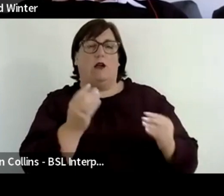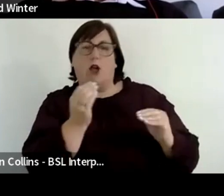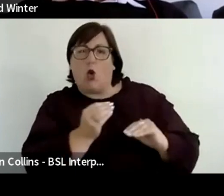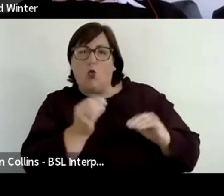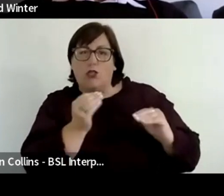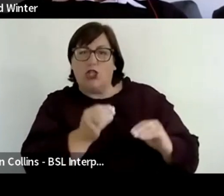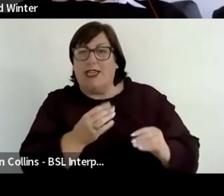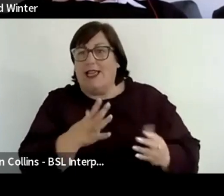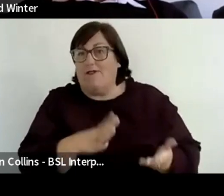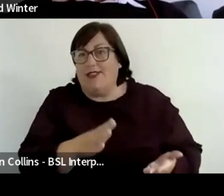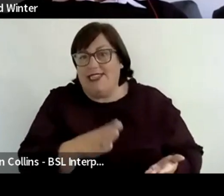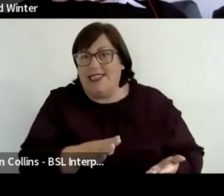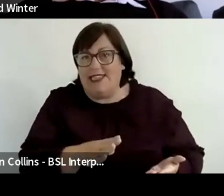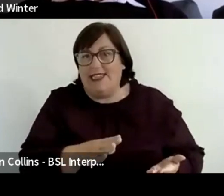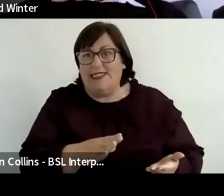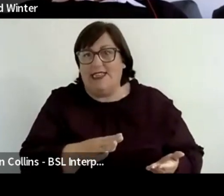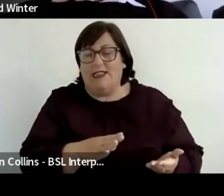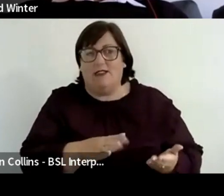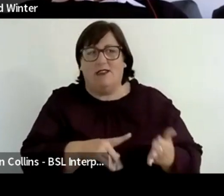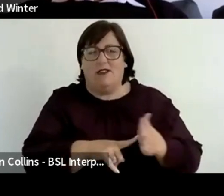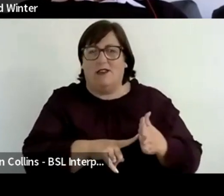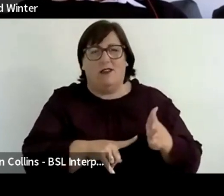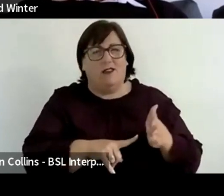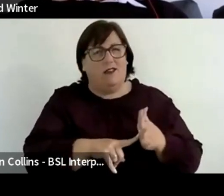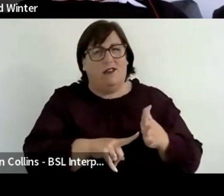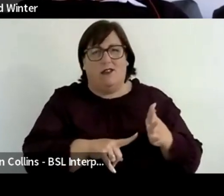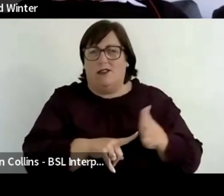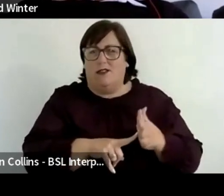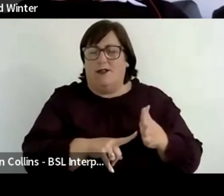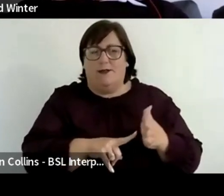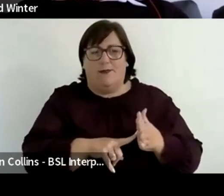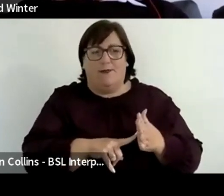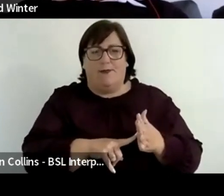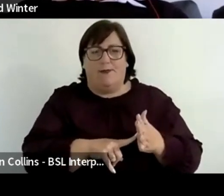It is really important that is also what is publicised.